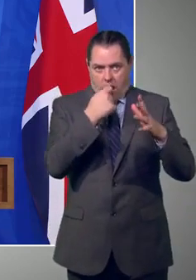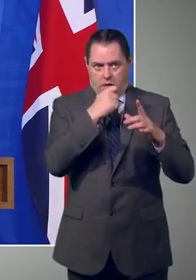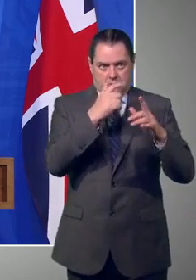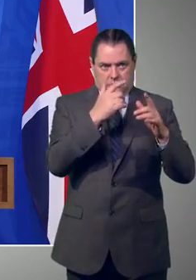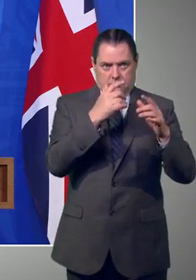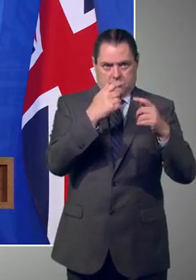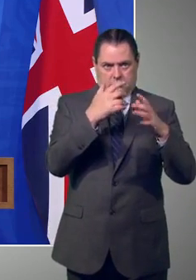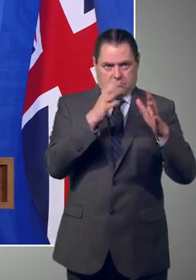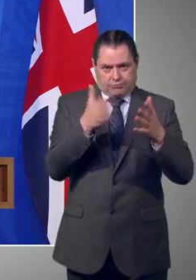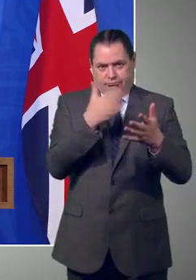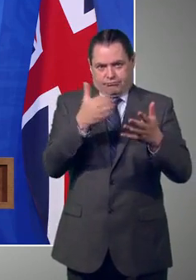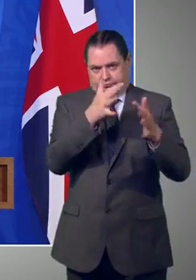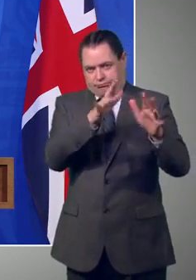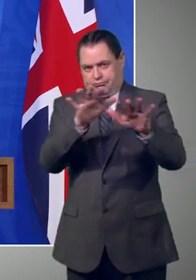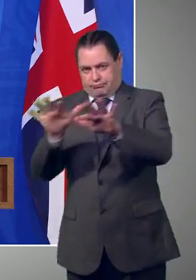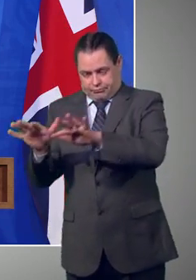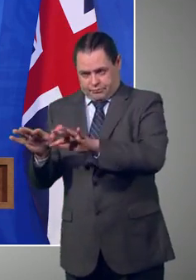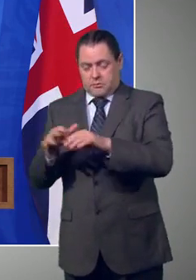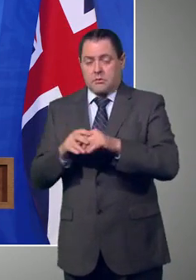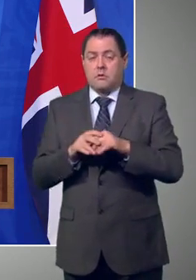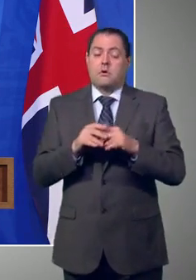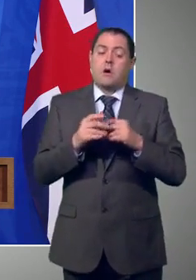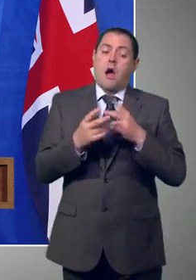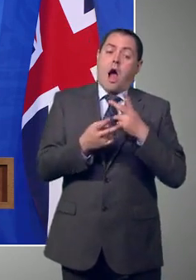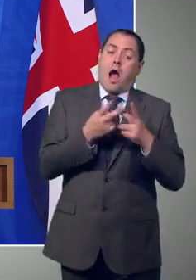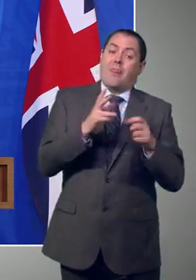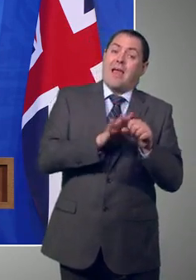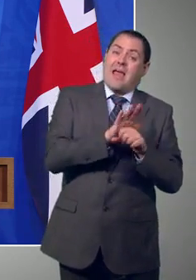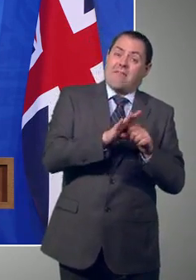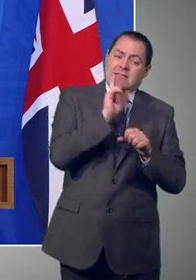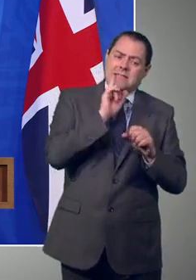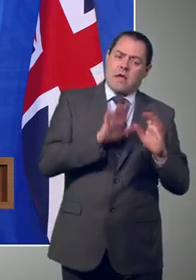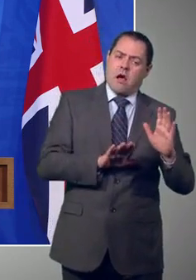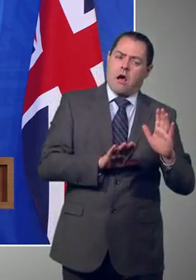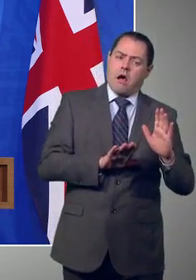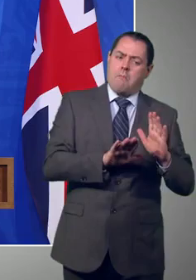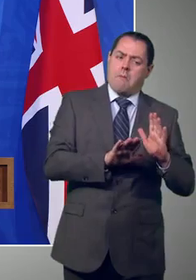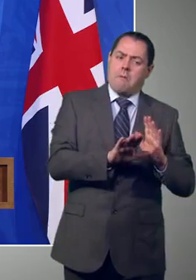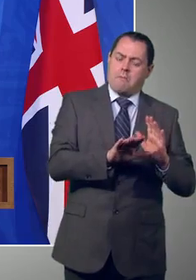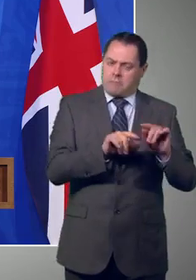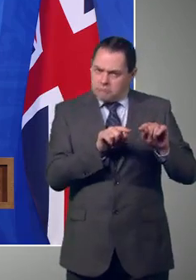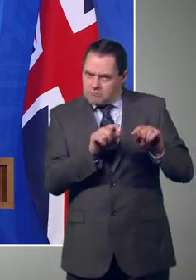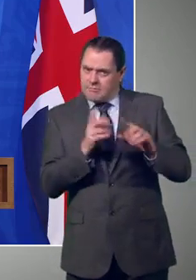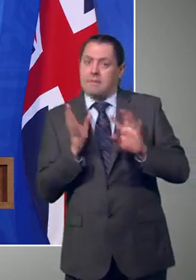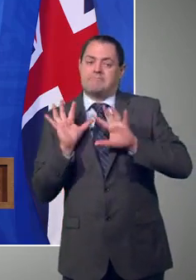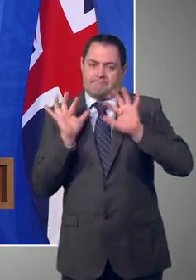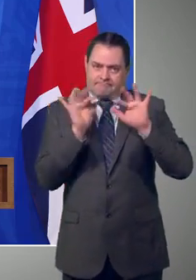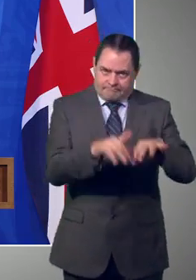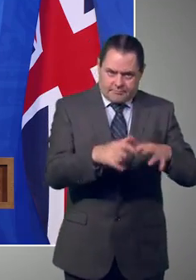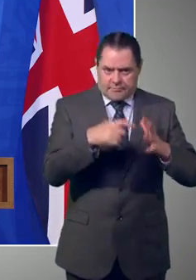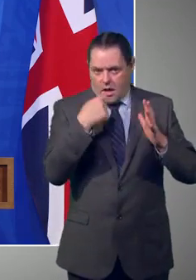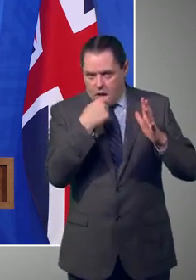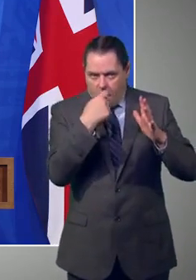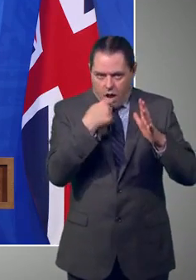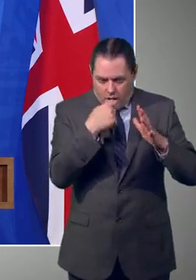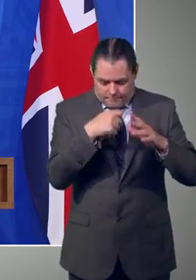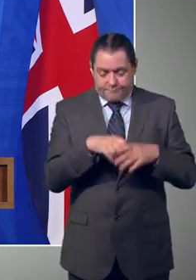the hotspot areas, we're surging vaccines too. Those who